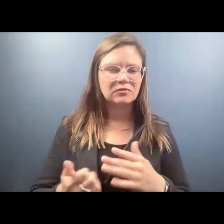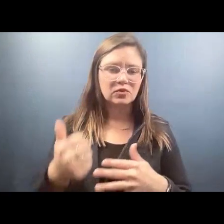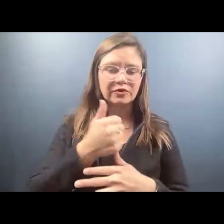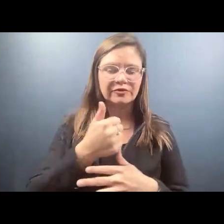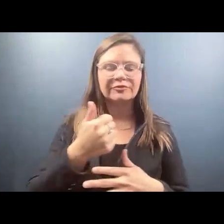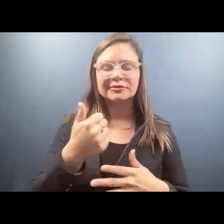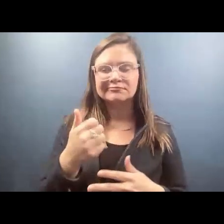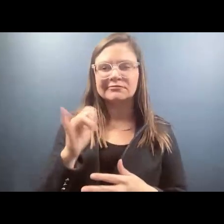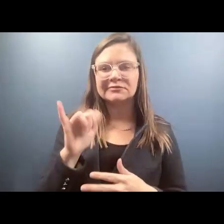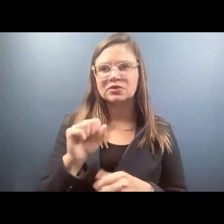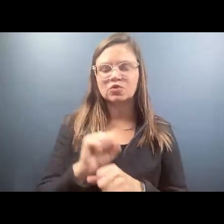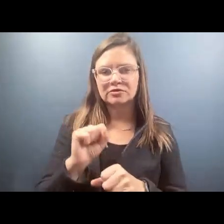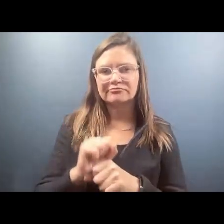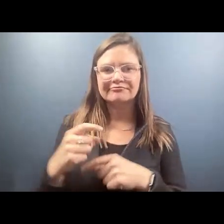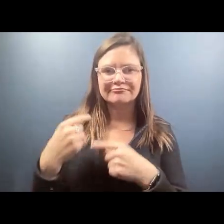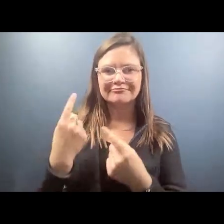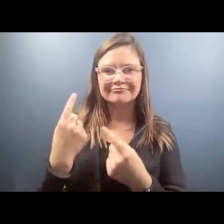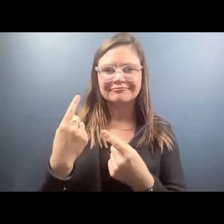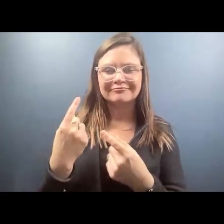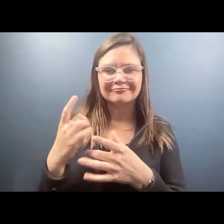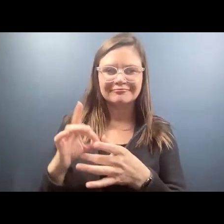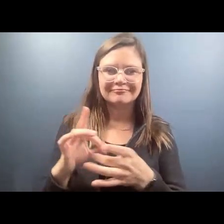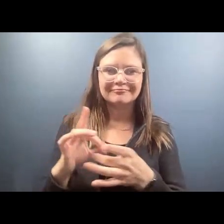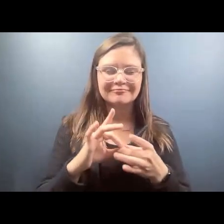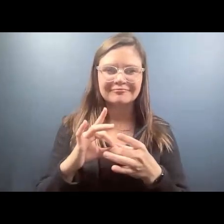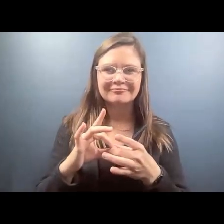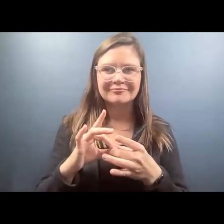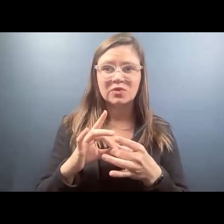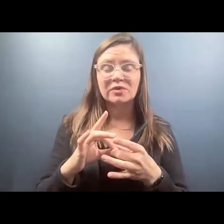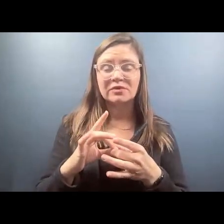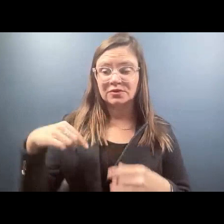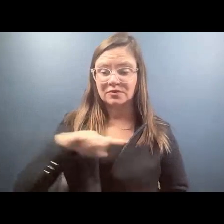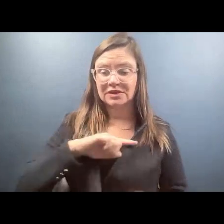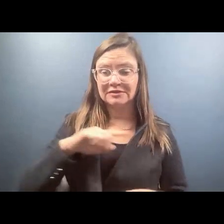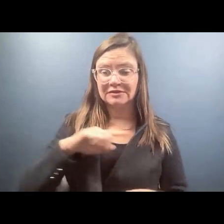So I think amongst all of us, there is a growing crisis in New Mexico